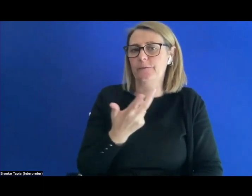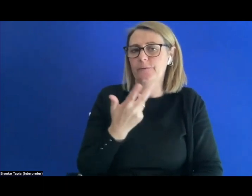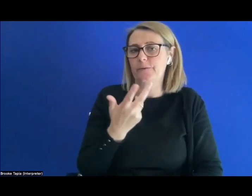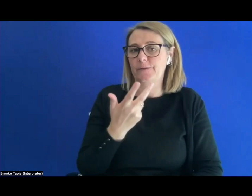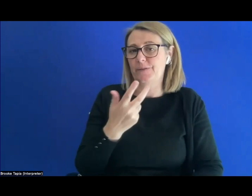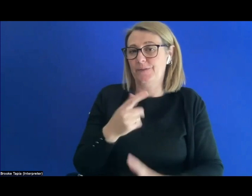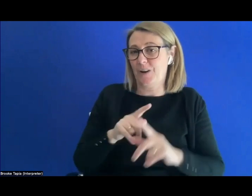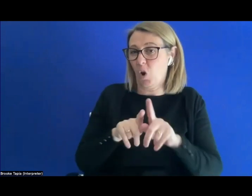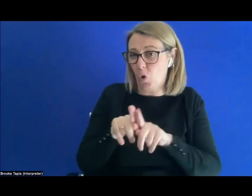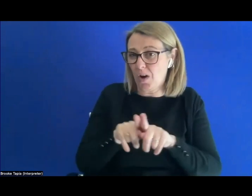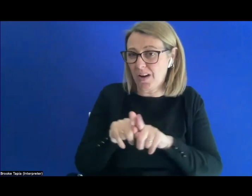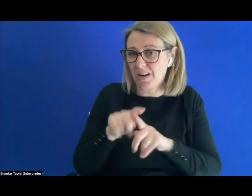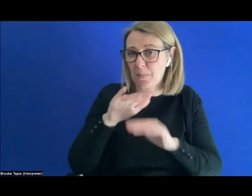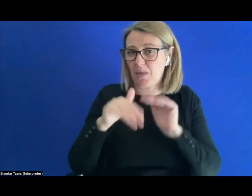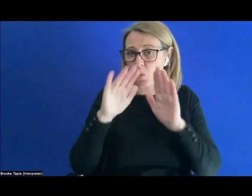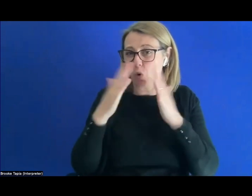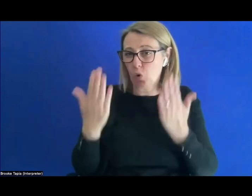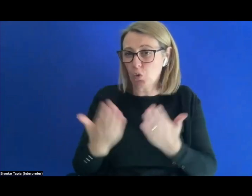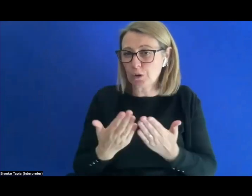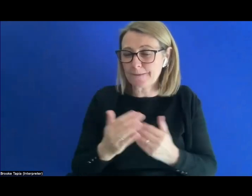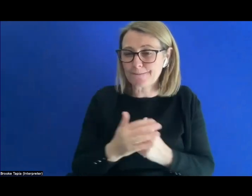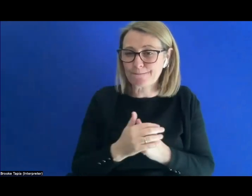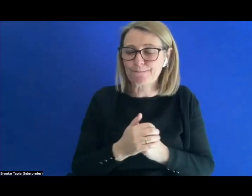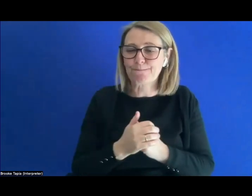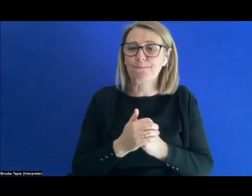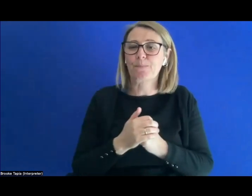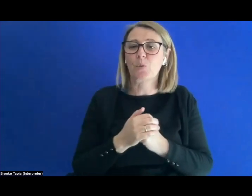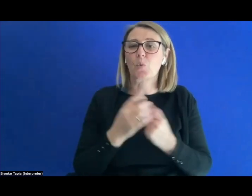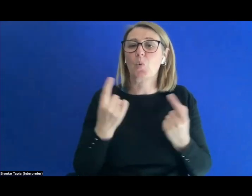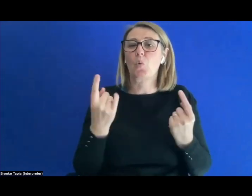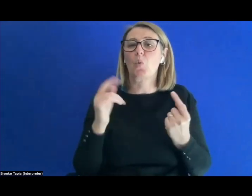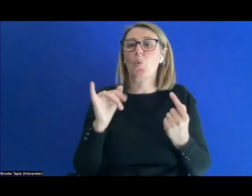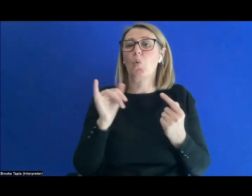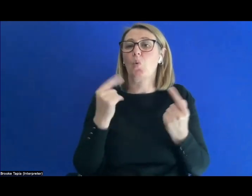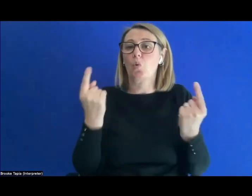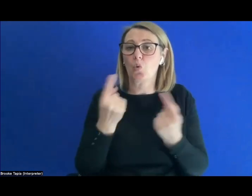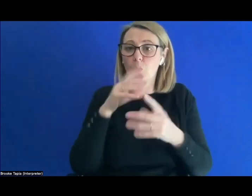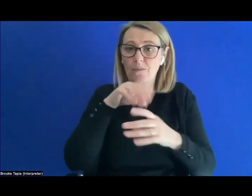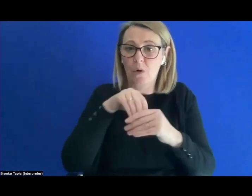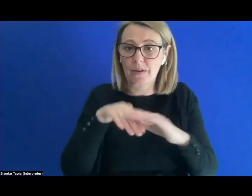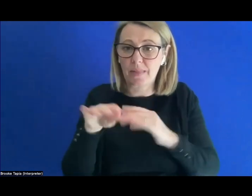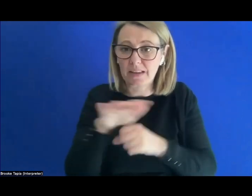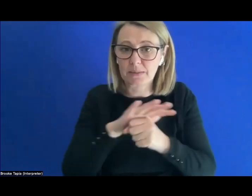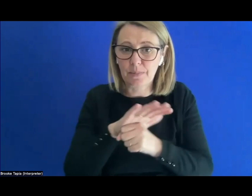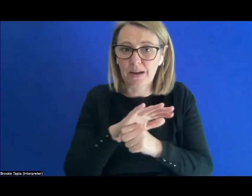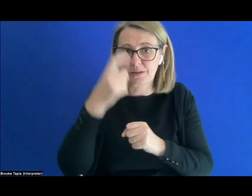about the world or who are already in that space and it is called the “Hanging Out Program”,